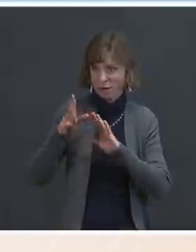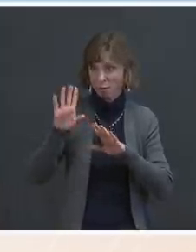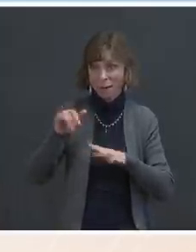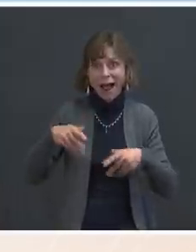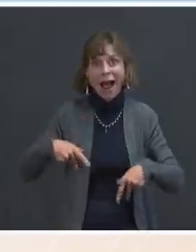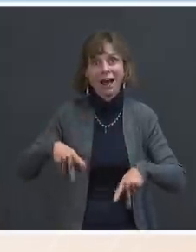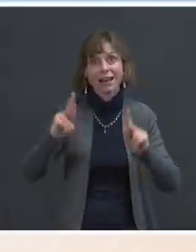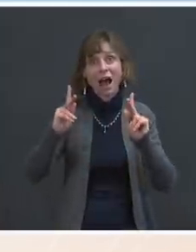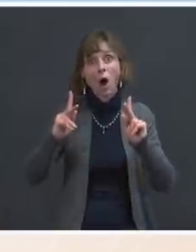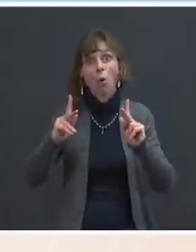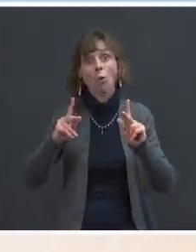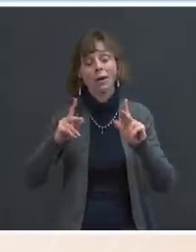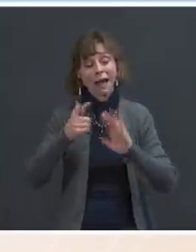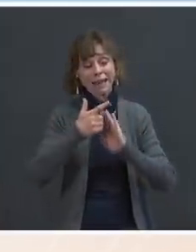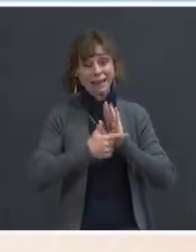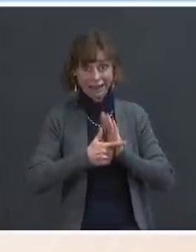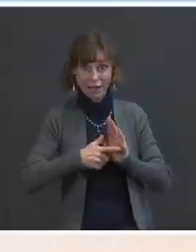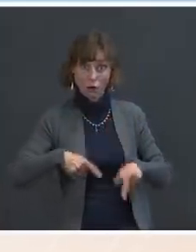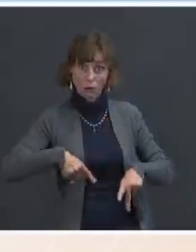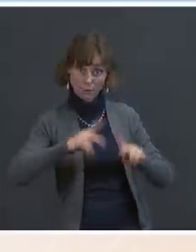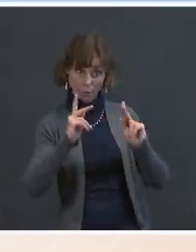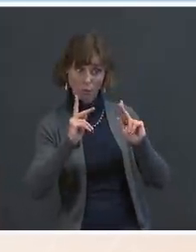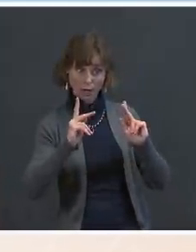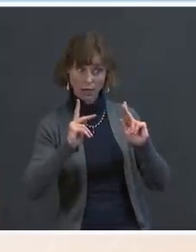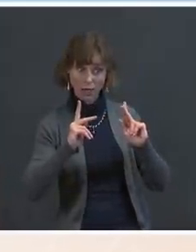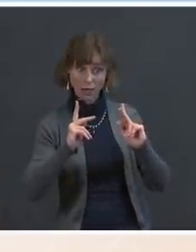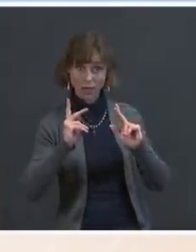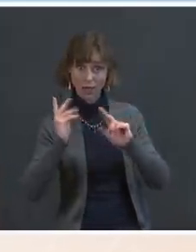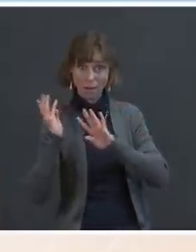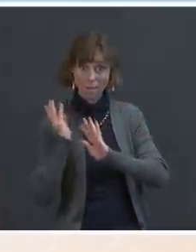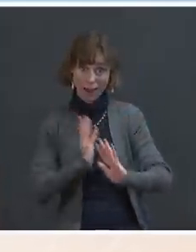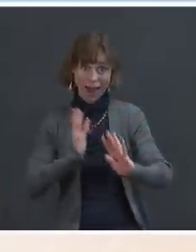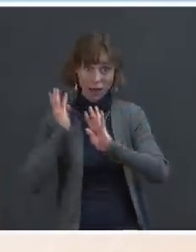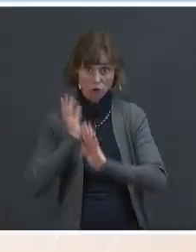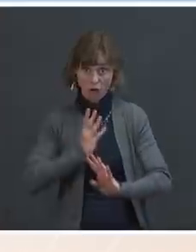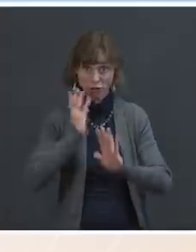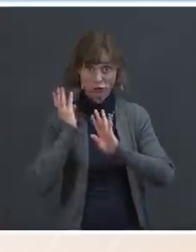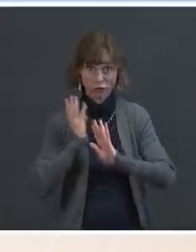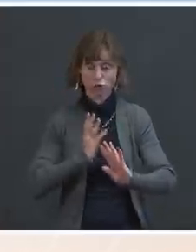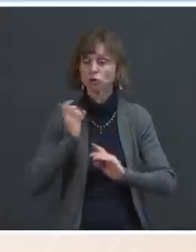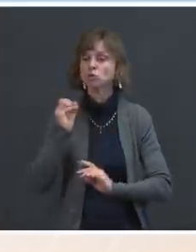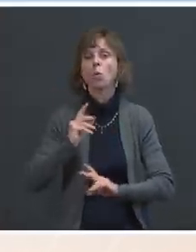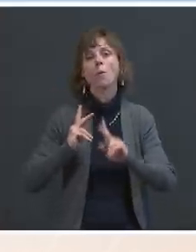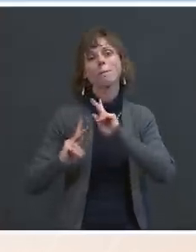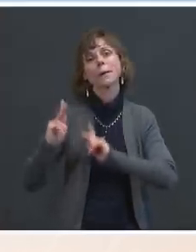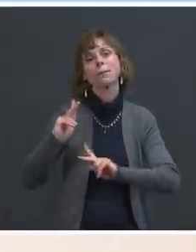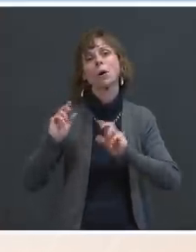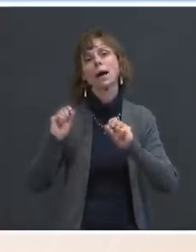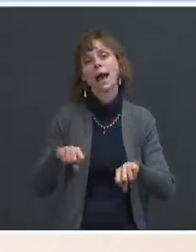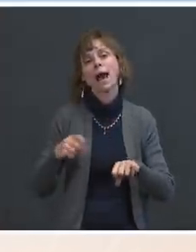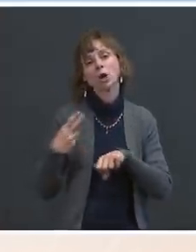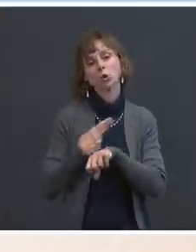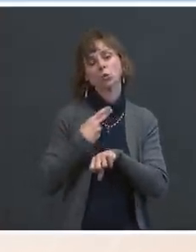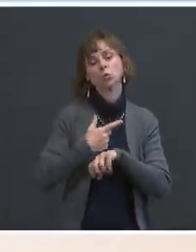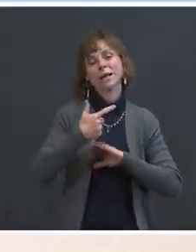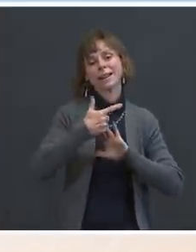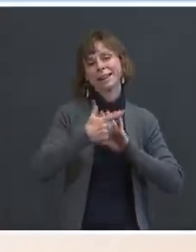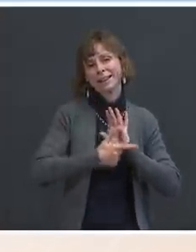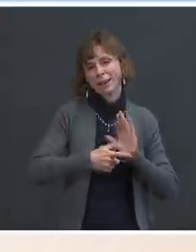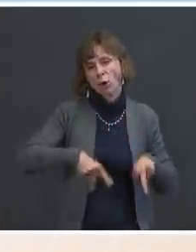which will encourage people to take those legal options and go through the asylum process,